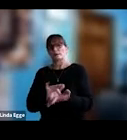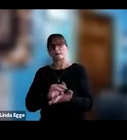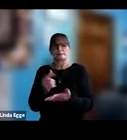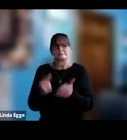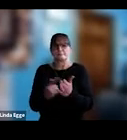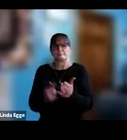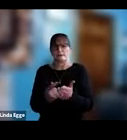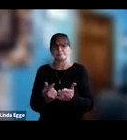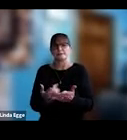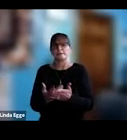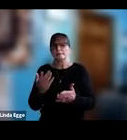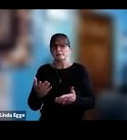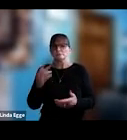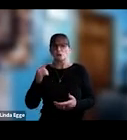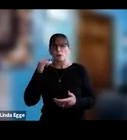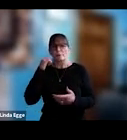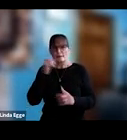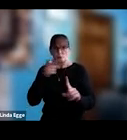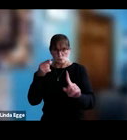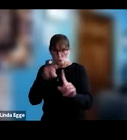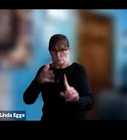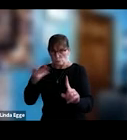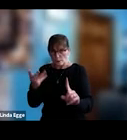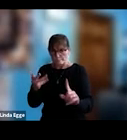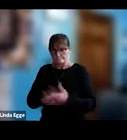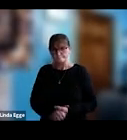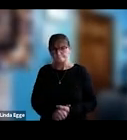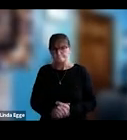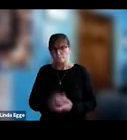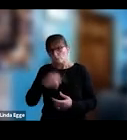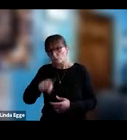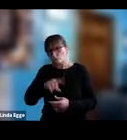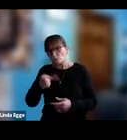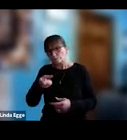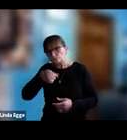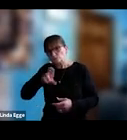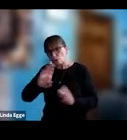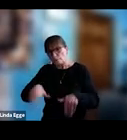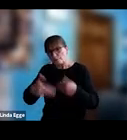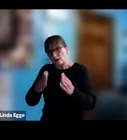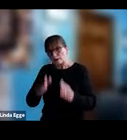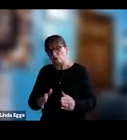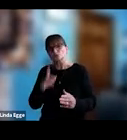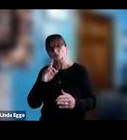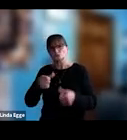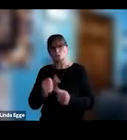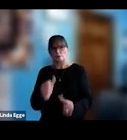So I think the goal here for you SOAR providers or for anyone who's trying to help people